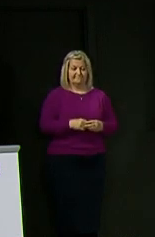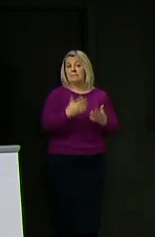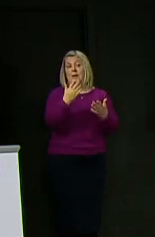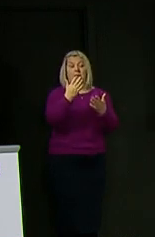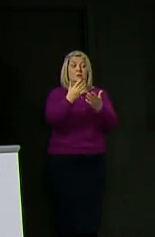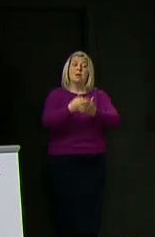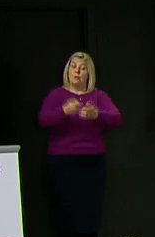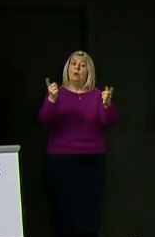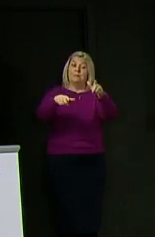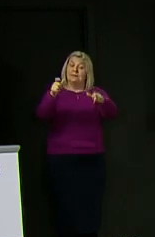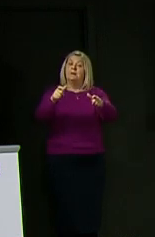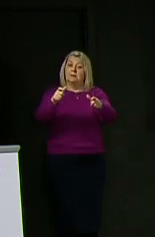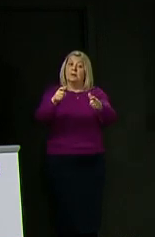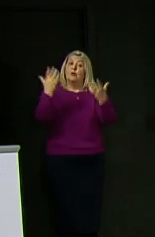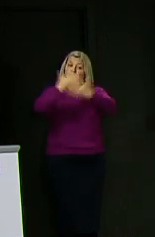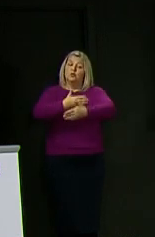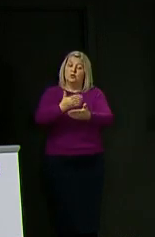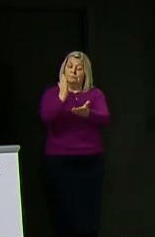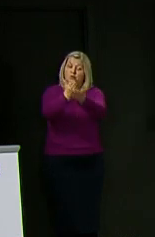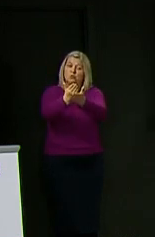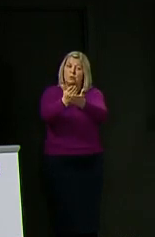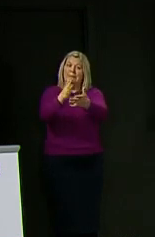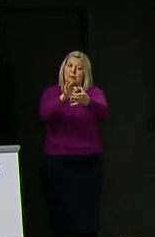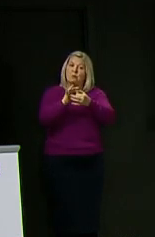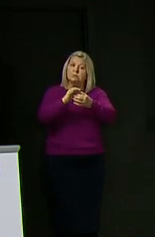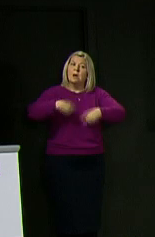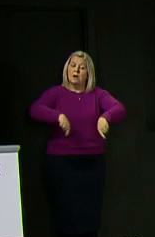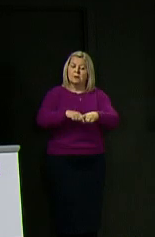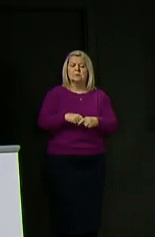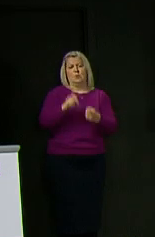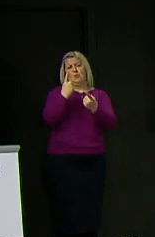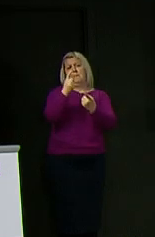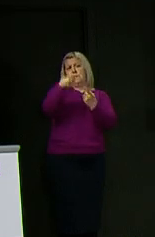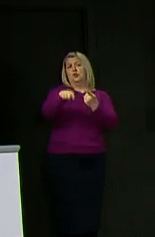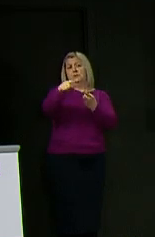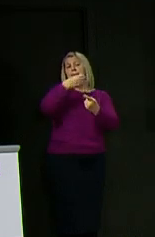you are not but giving these people clarity. I was contacted by one gentleman who works